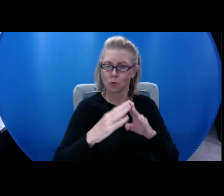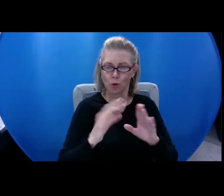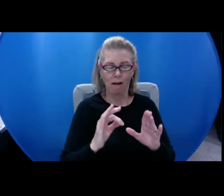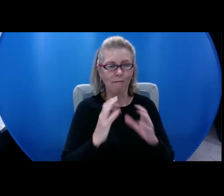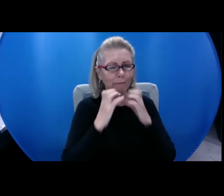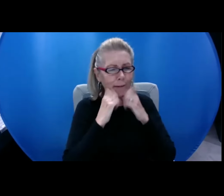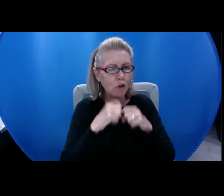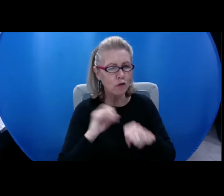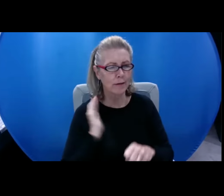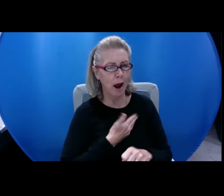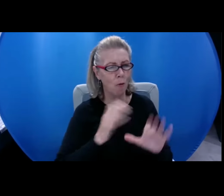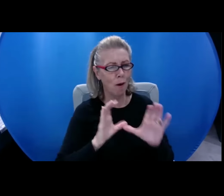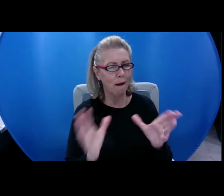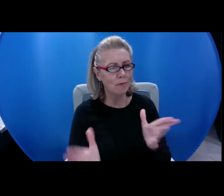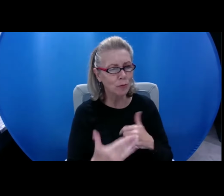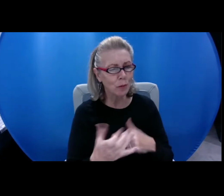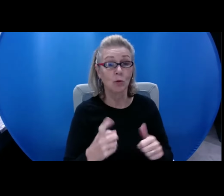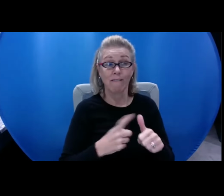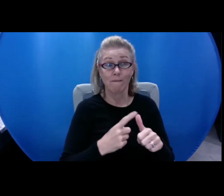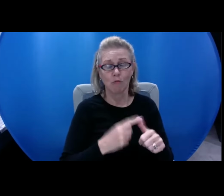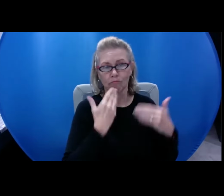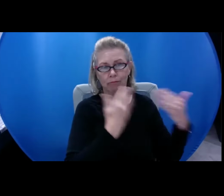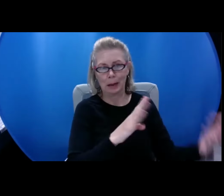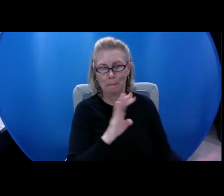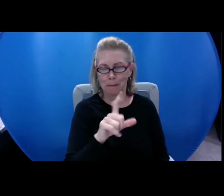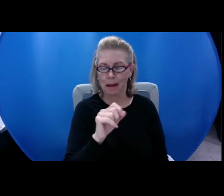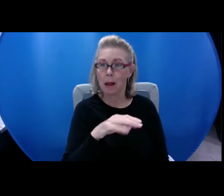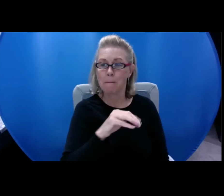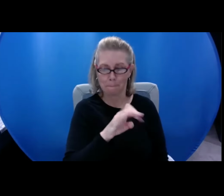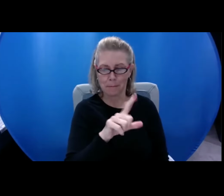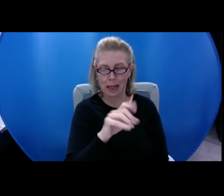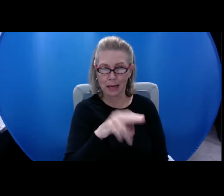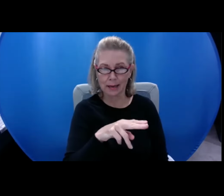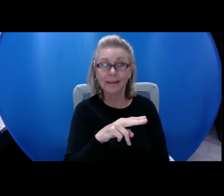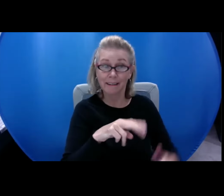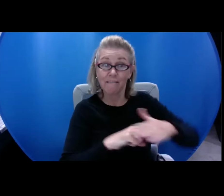start by acknowledging the Mellon Foundation, it's through their generous support that